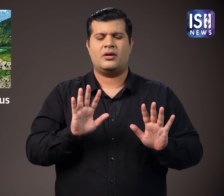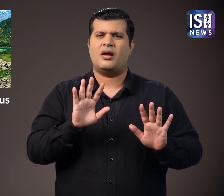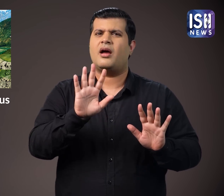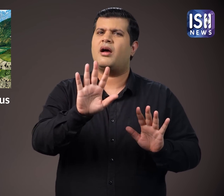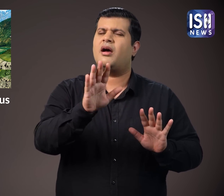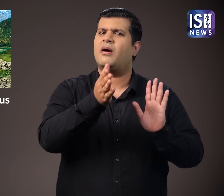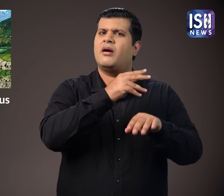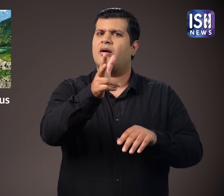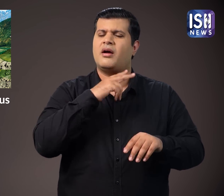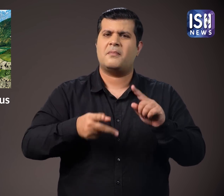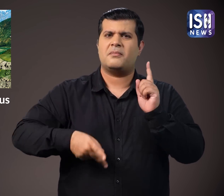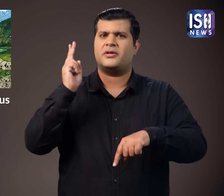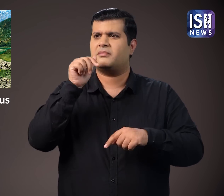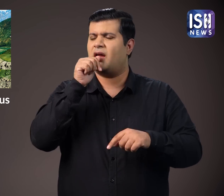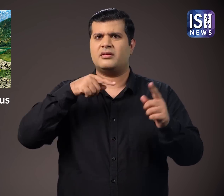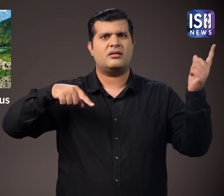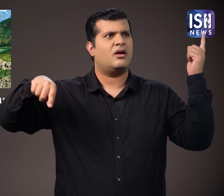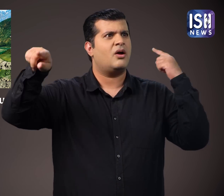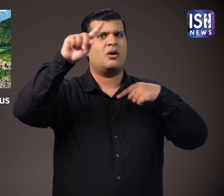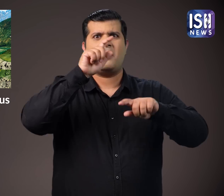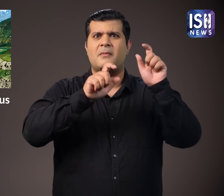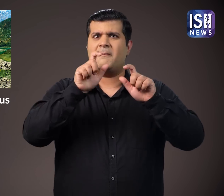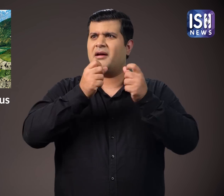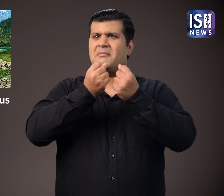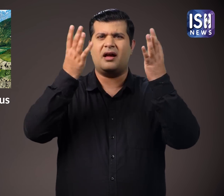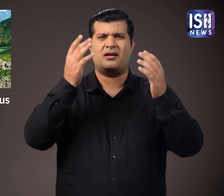Everyone is taking about stopping river water to Pakistan.